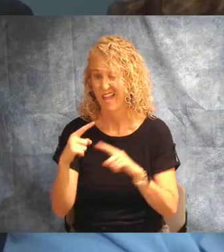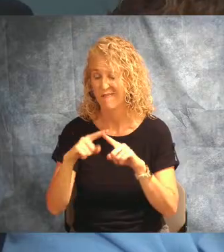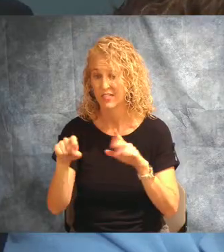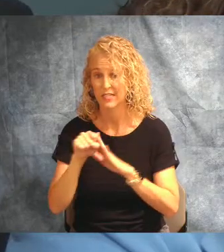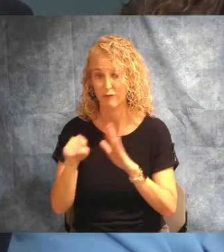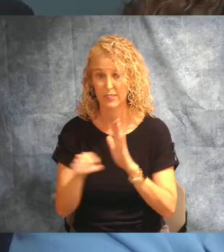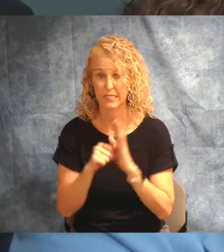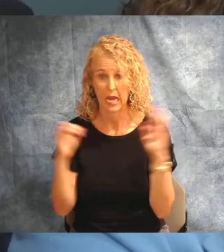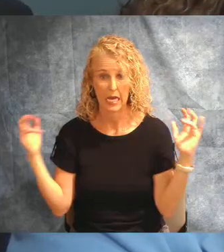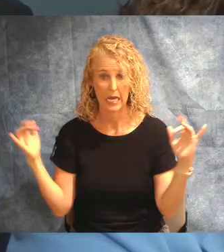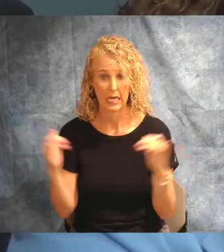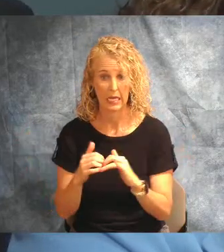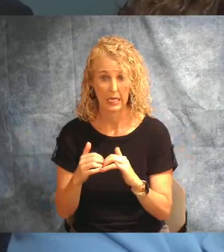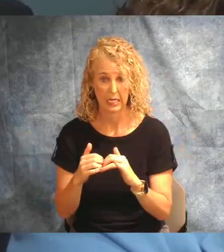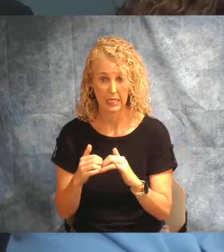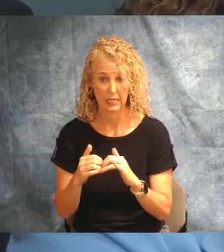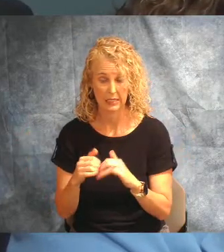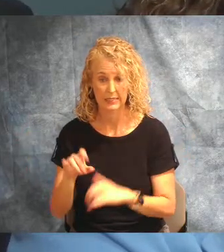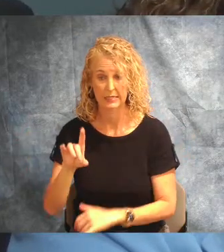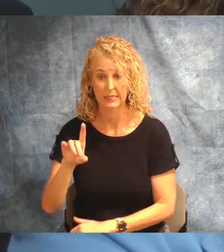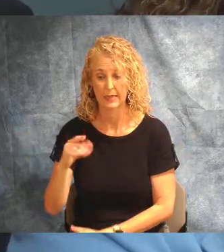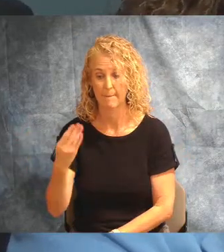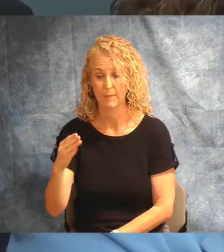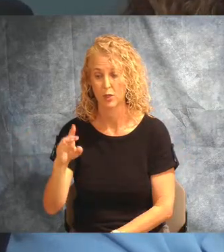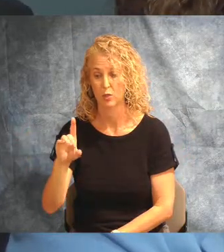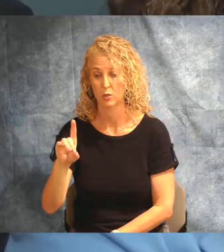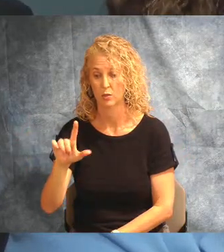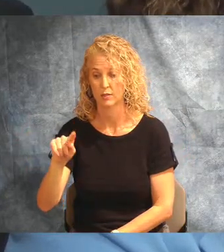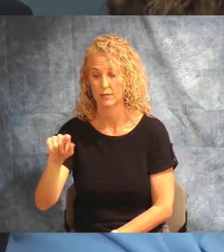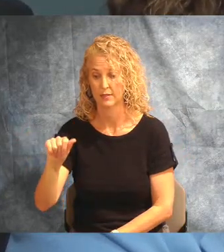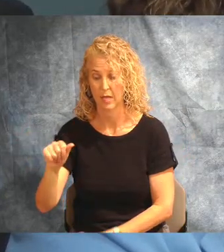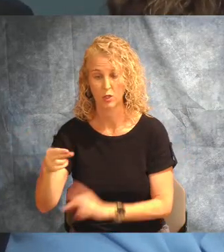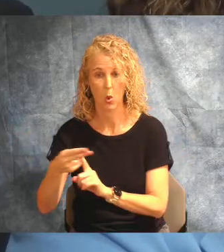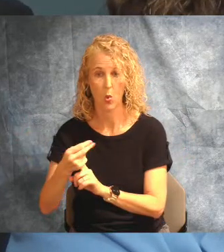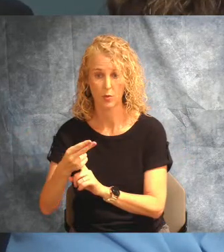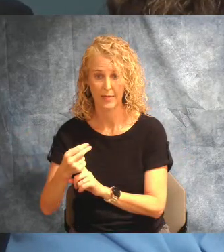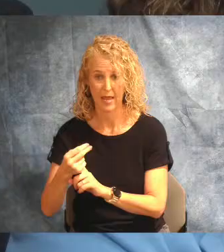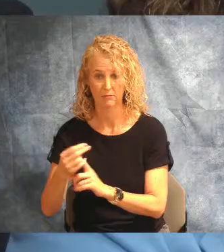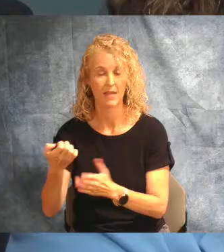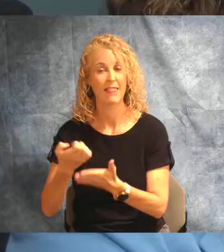It's at we were at the Delta hotel. It will take place in Delta. they have an economic impact of